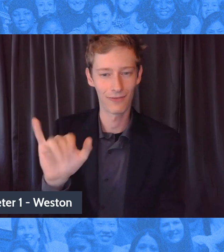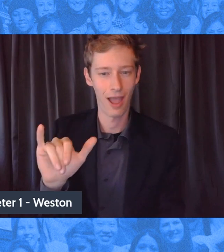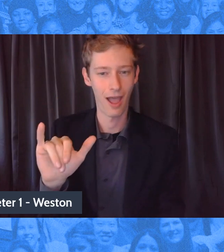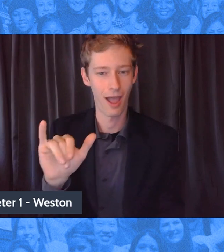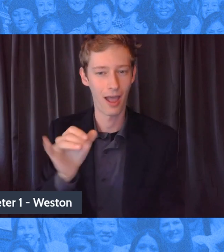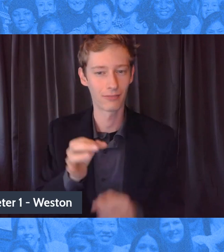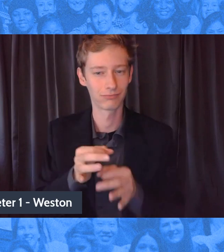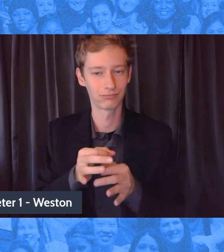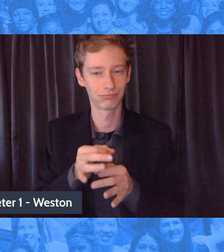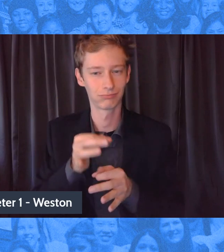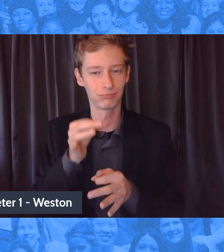and breathe.